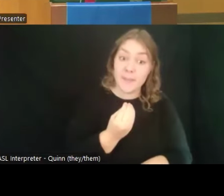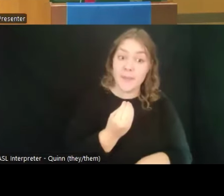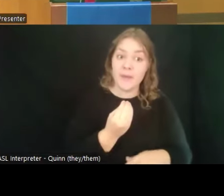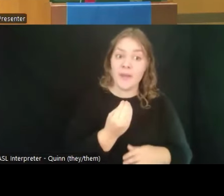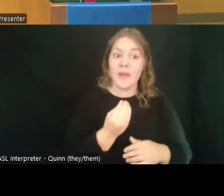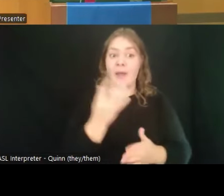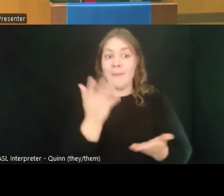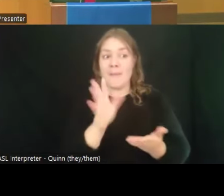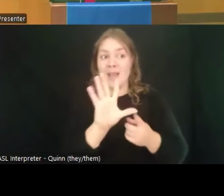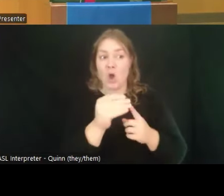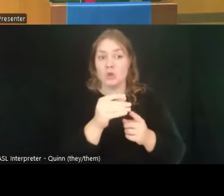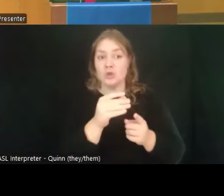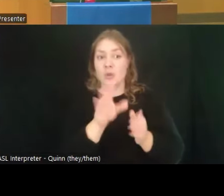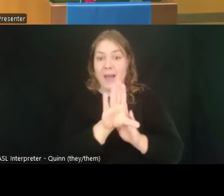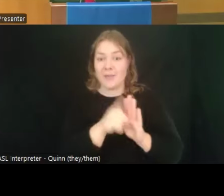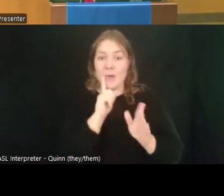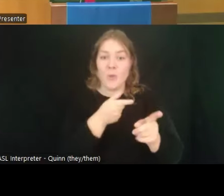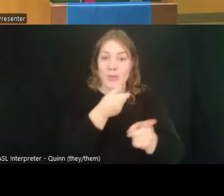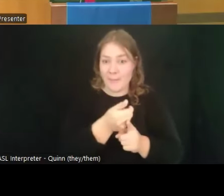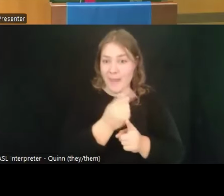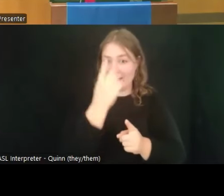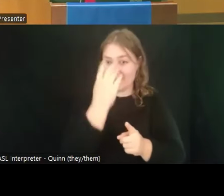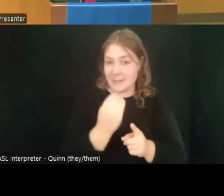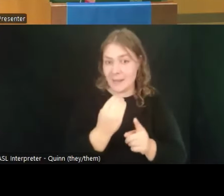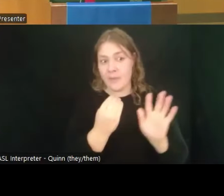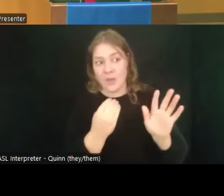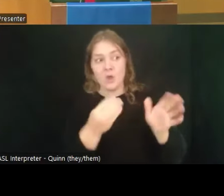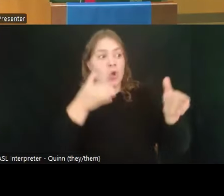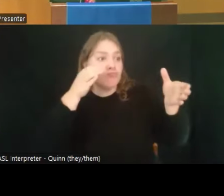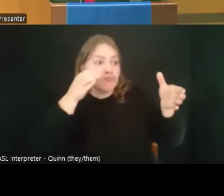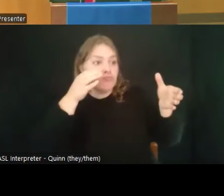cultural background is when it comes to different strategies that we suggest and how that will or